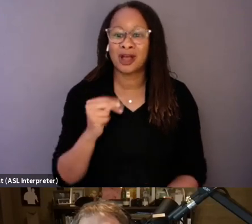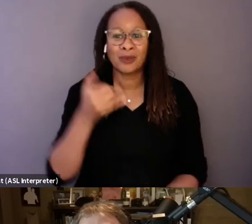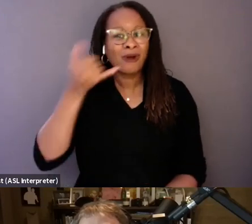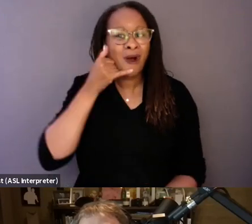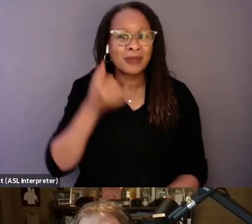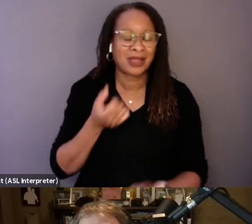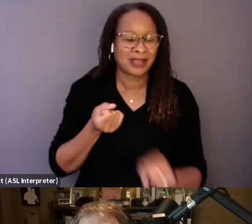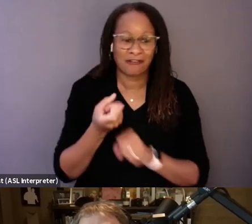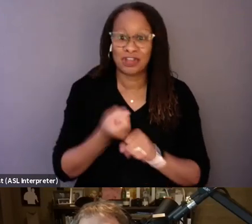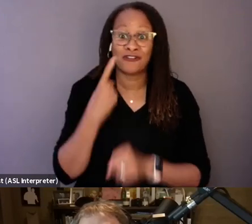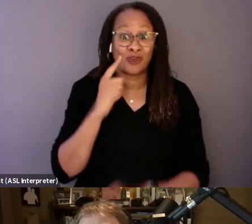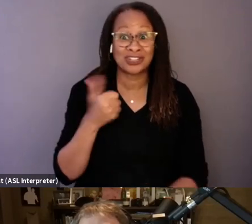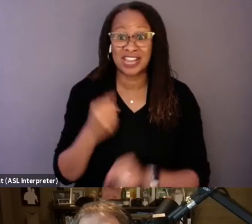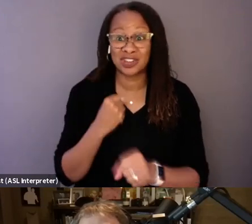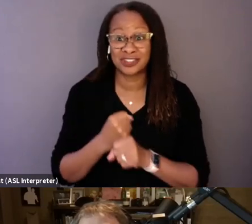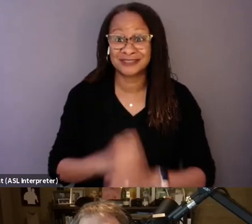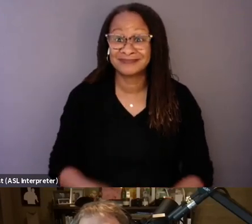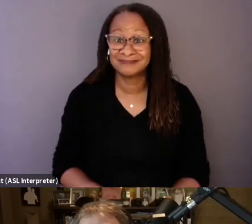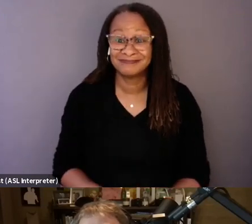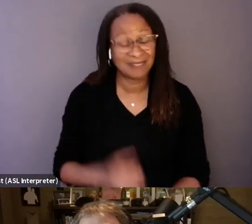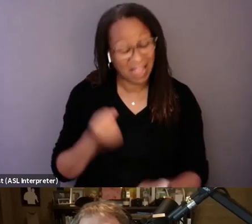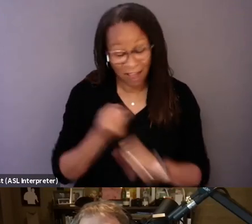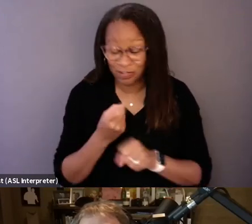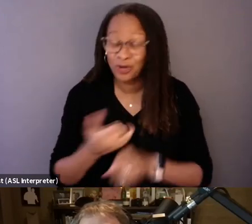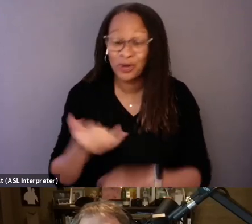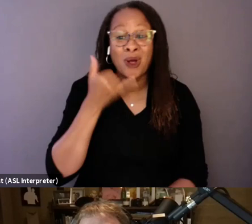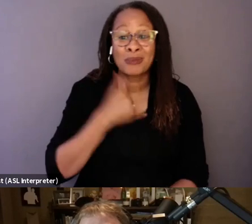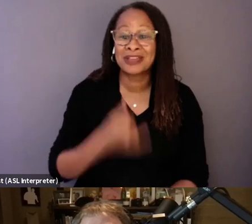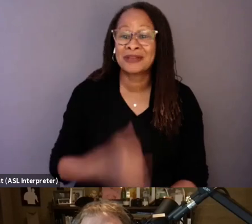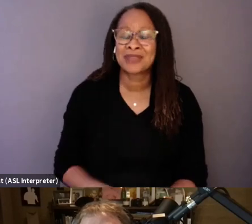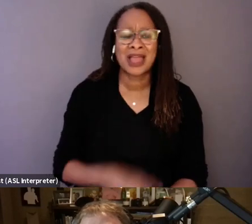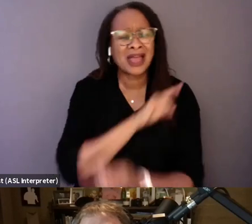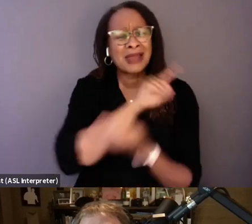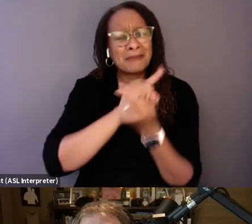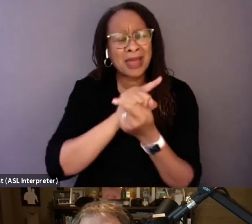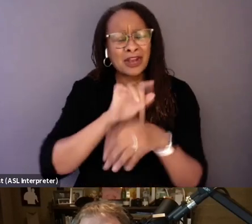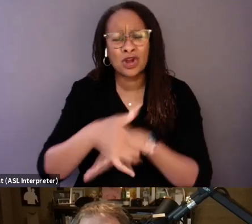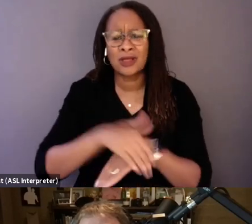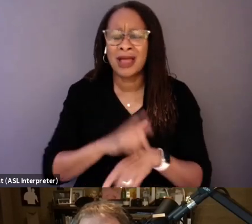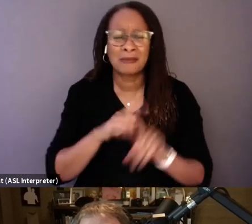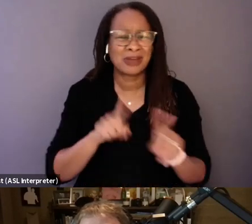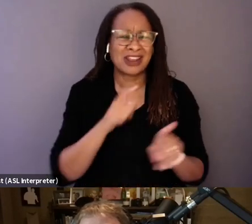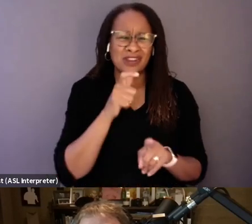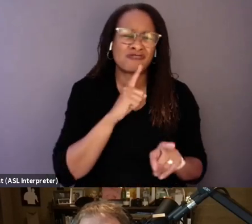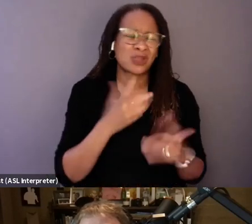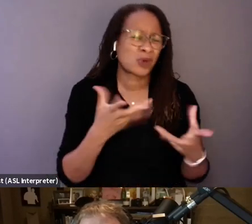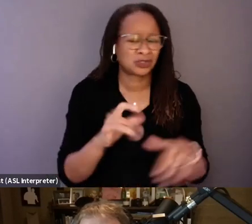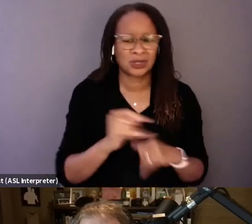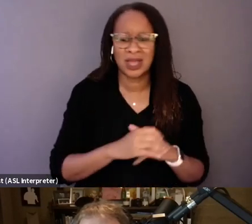for 10 years and I had met with him early on, but I really didn't want to do one. At that point I was in my second marriage